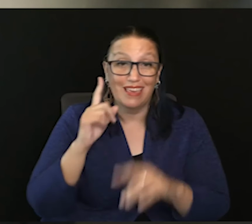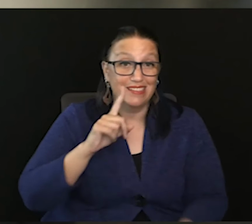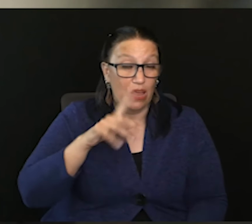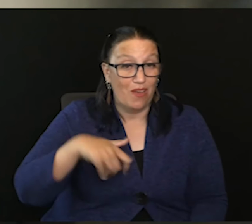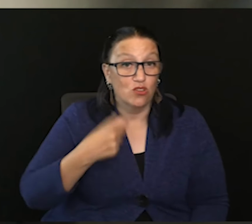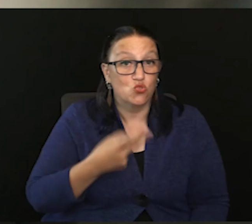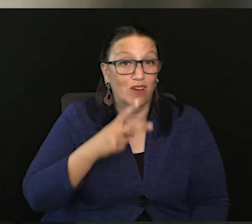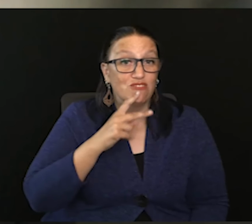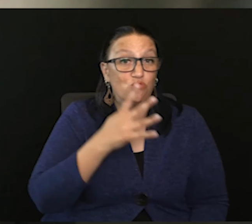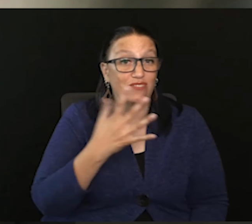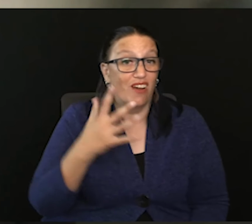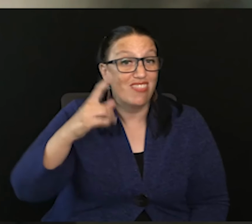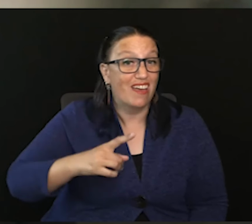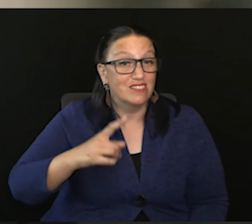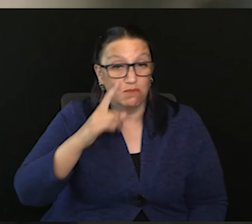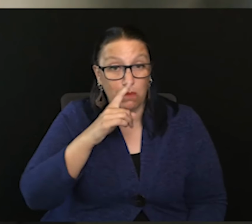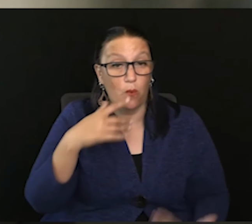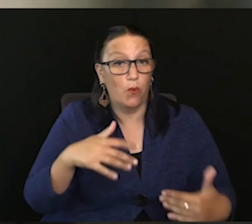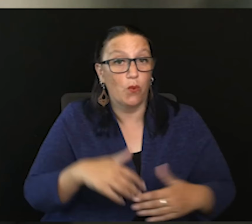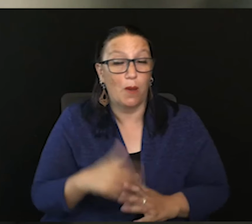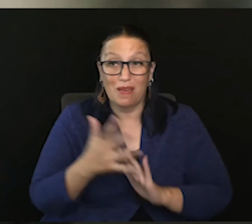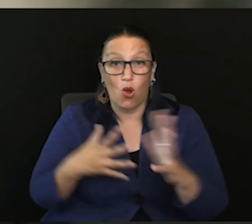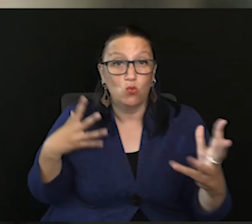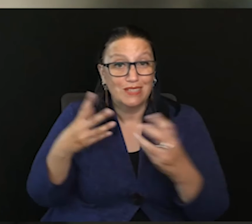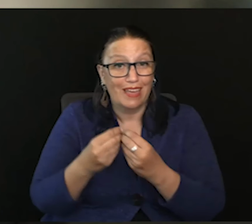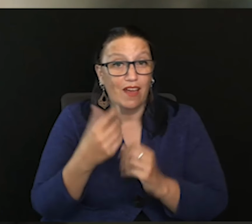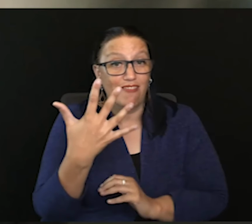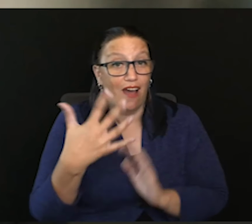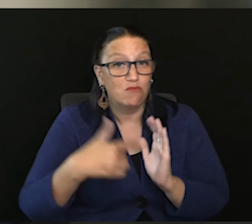which takes us above 5.8 million.